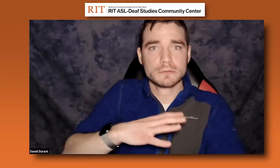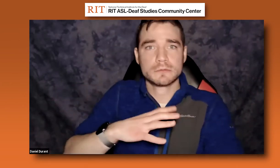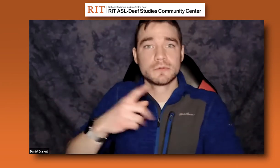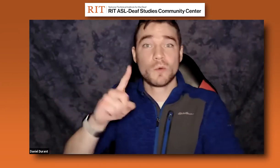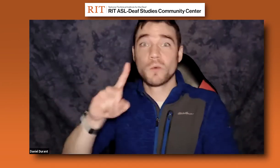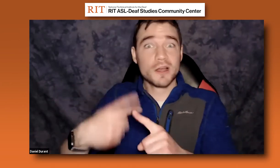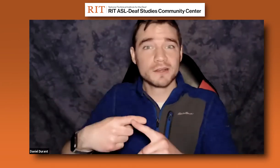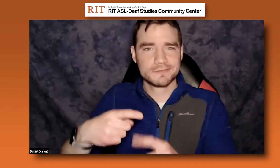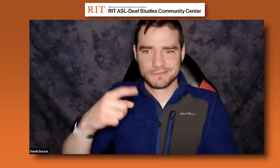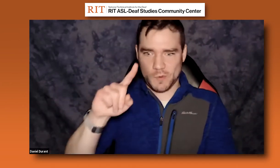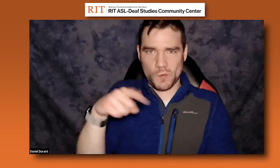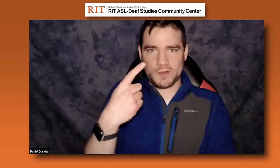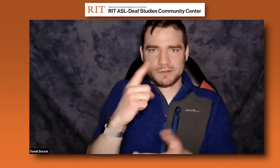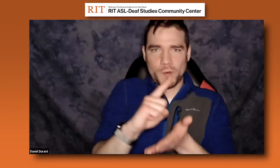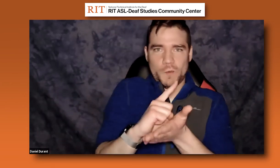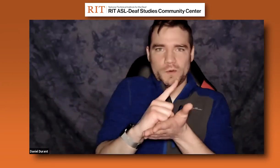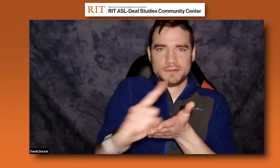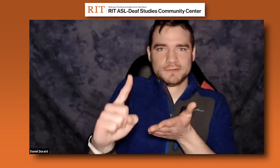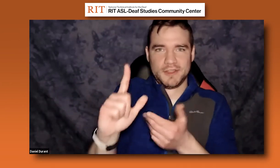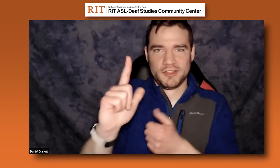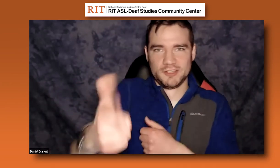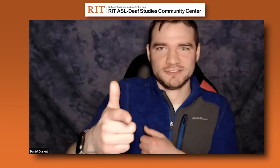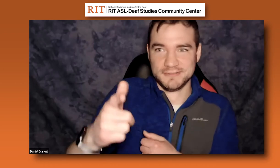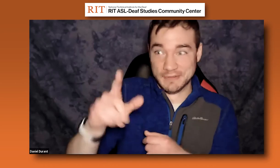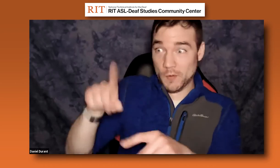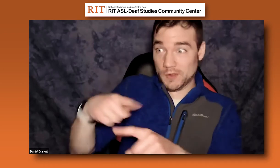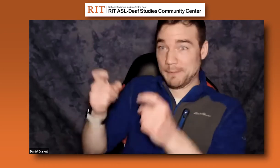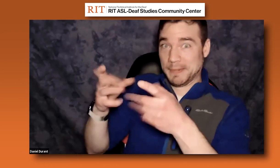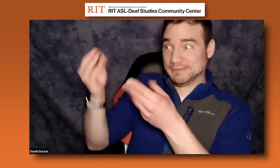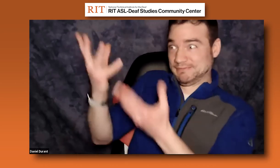I thought, "OK," but that was a week away,